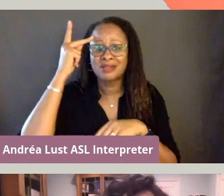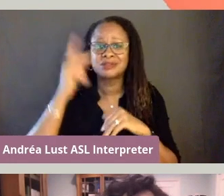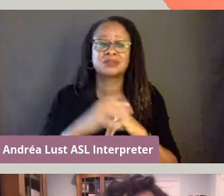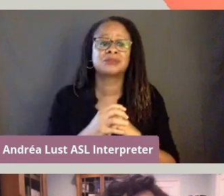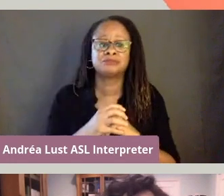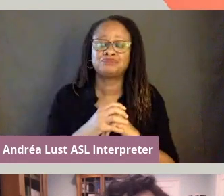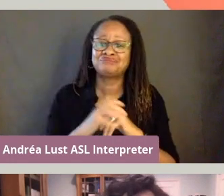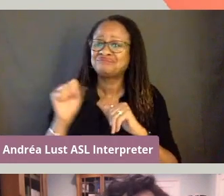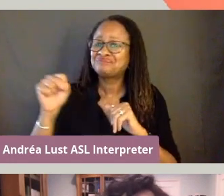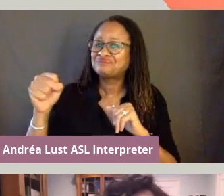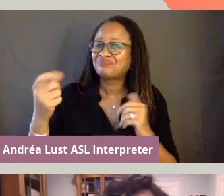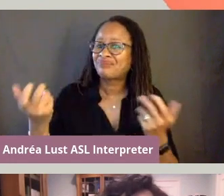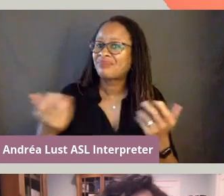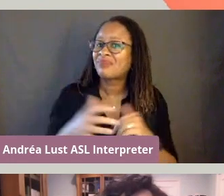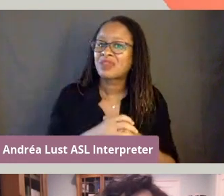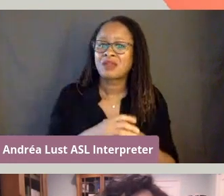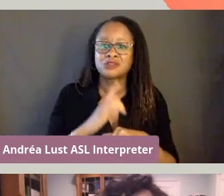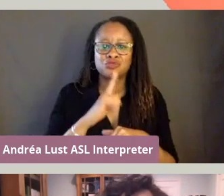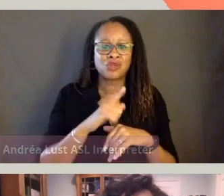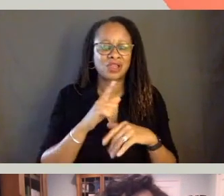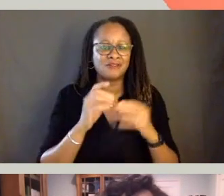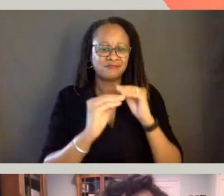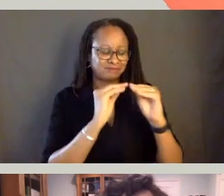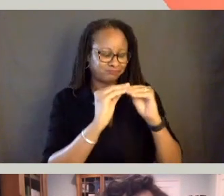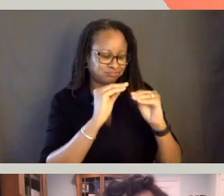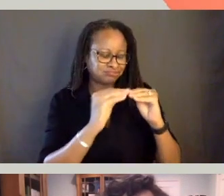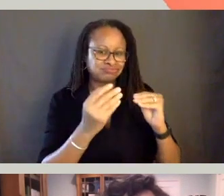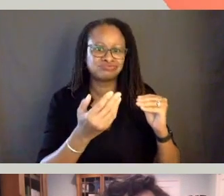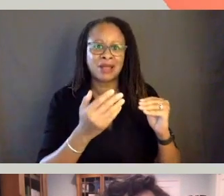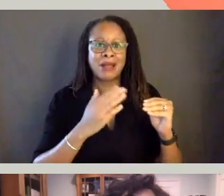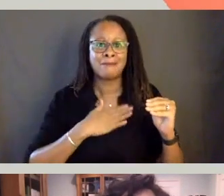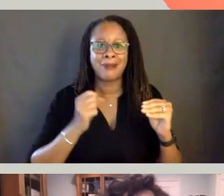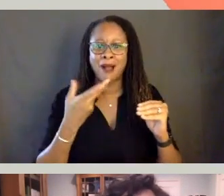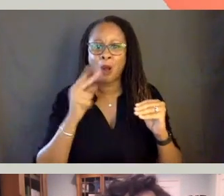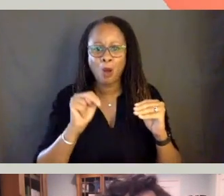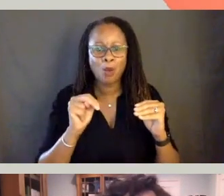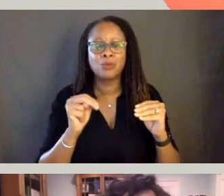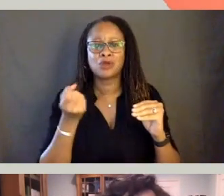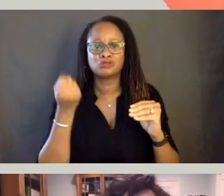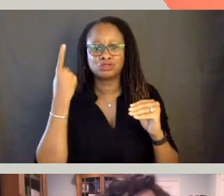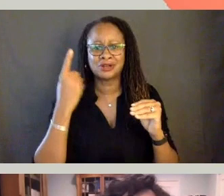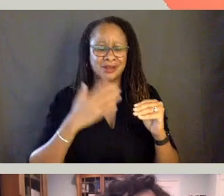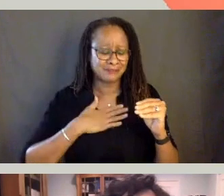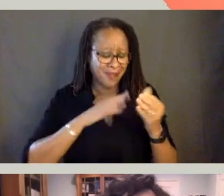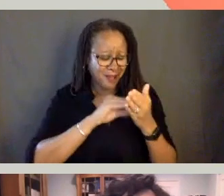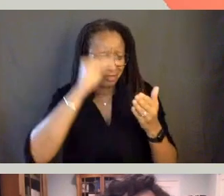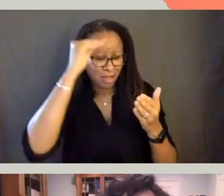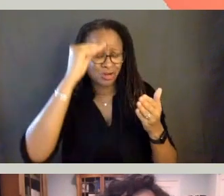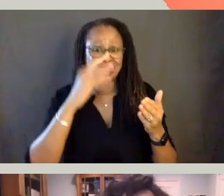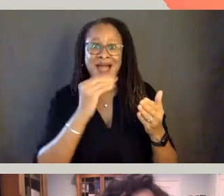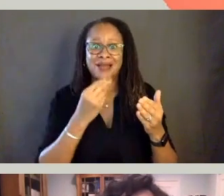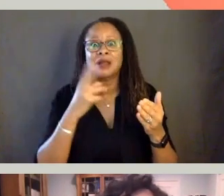Yeah, I mean, it's also correcting my own understanding, my own learning kind of unlearning.